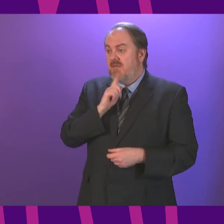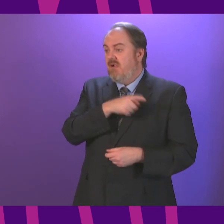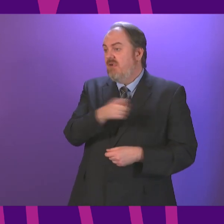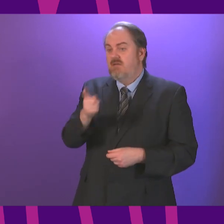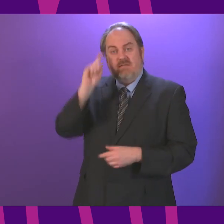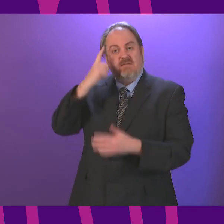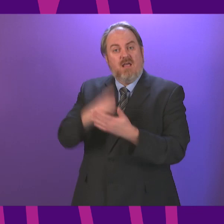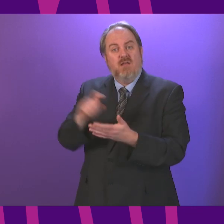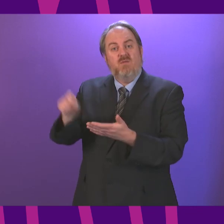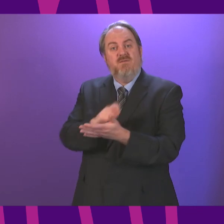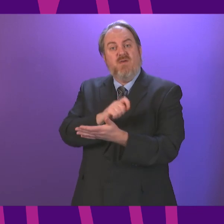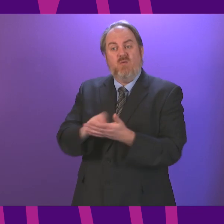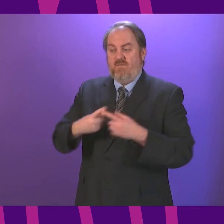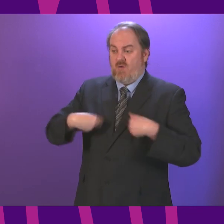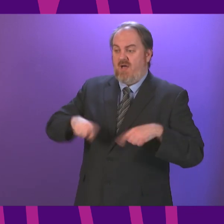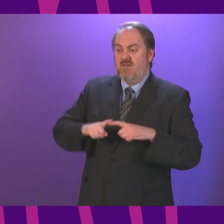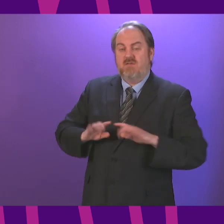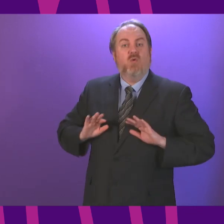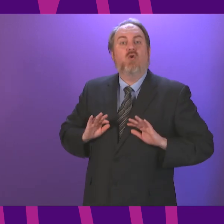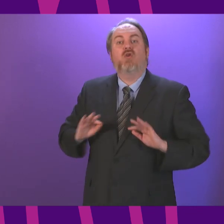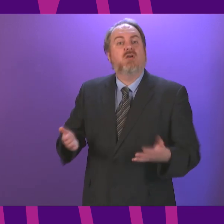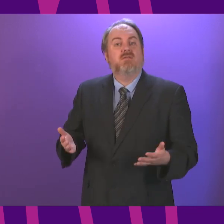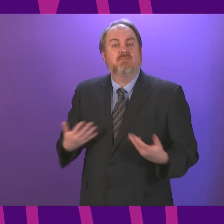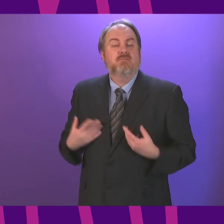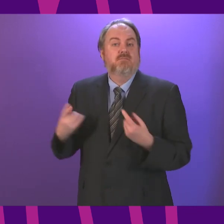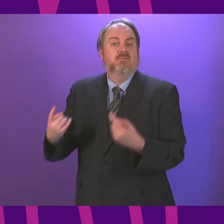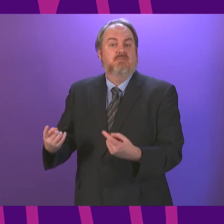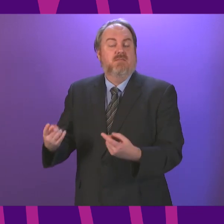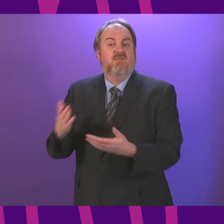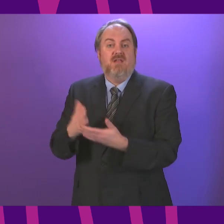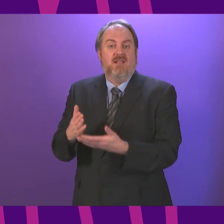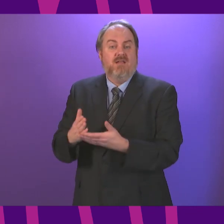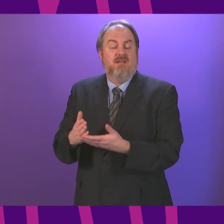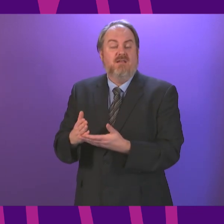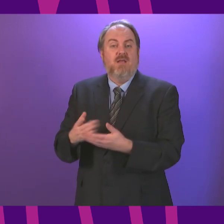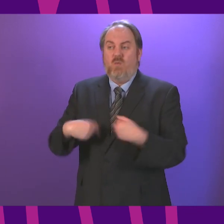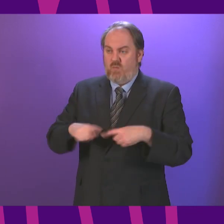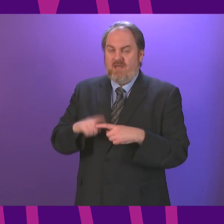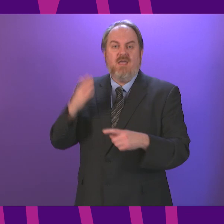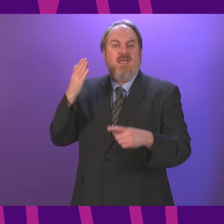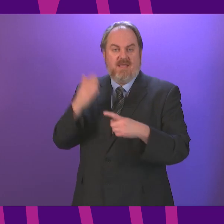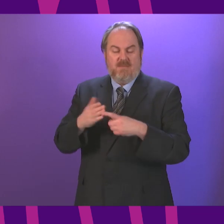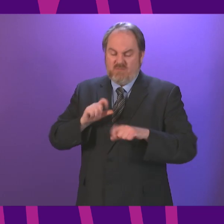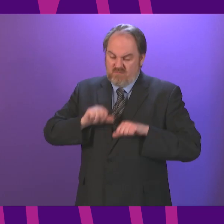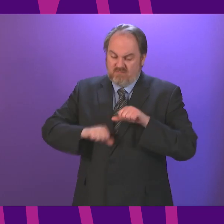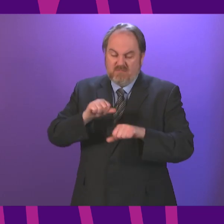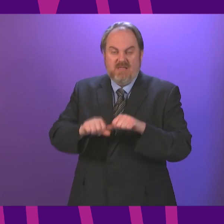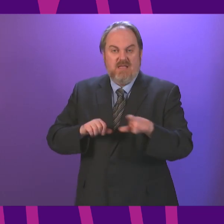get on with the job on increasing attainment and closing the attainment gap. If the Conservatives